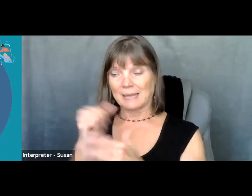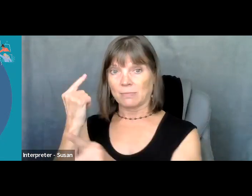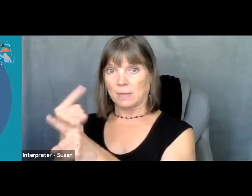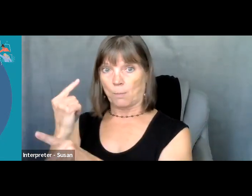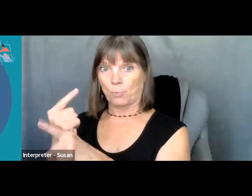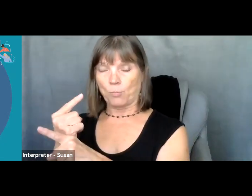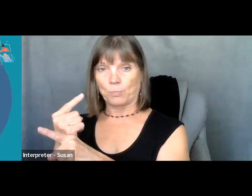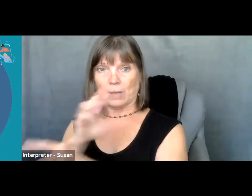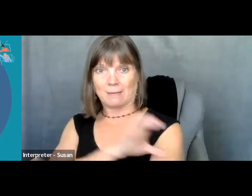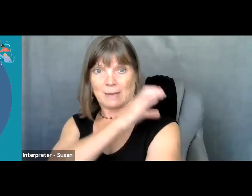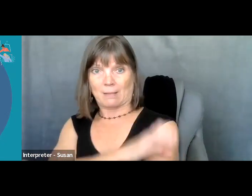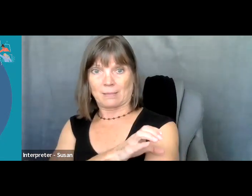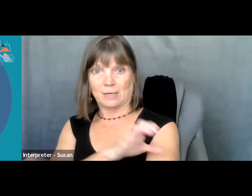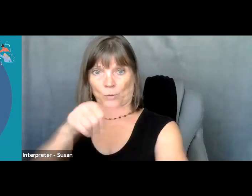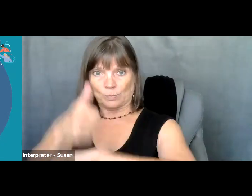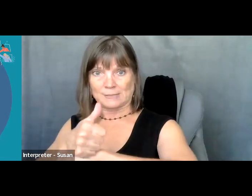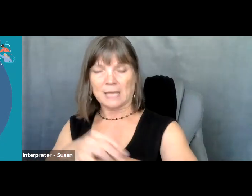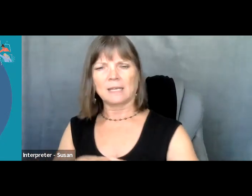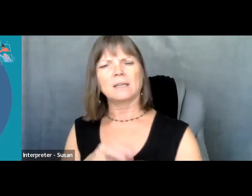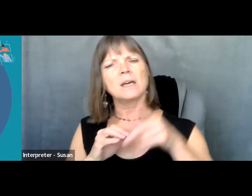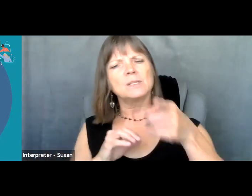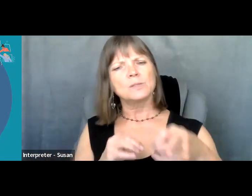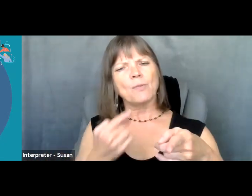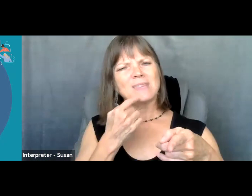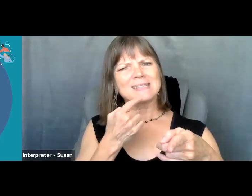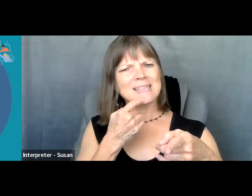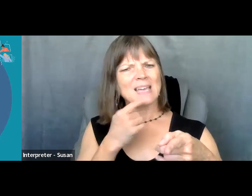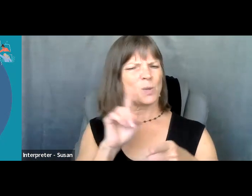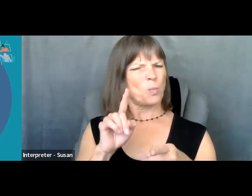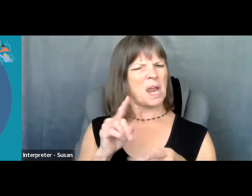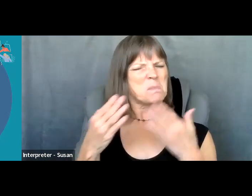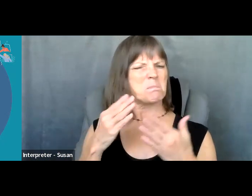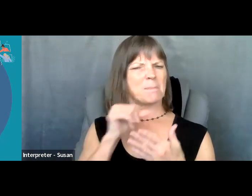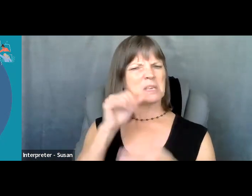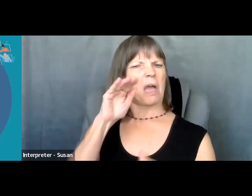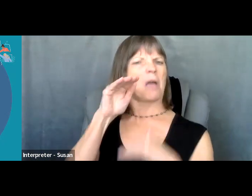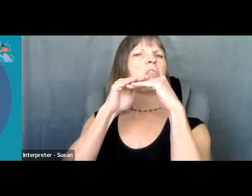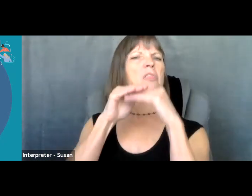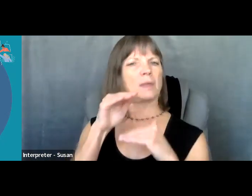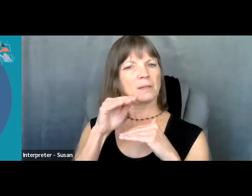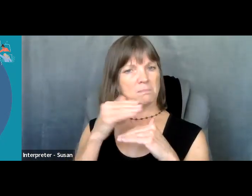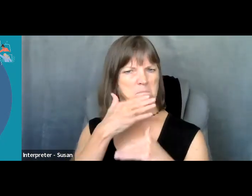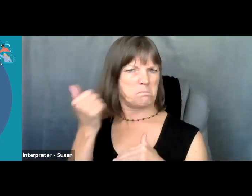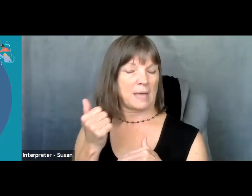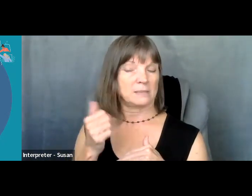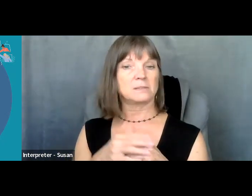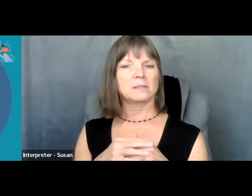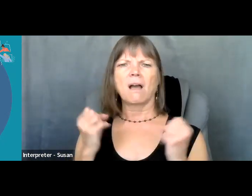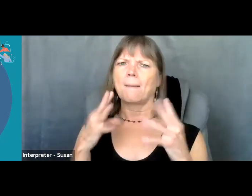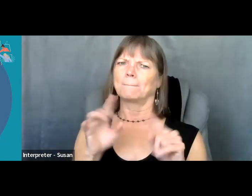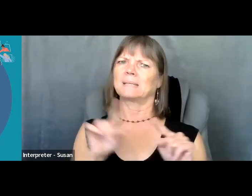Kelly Crosbie (she/her): So this measure is telling us where things might not be working entirely in the right way, a lot of factors involved in that right.